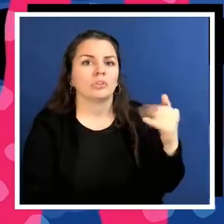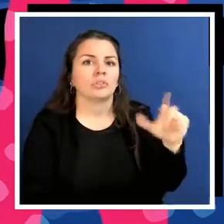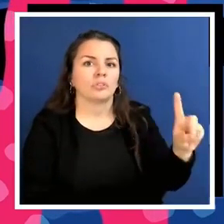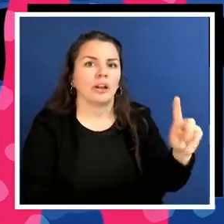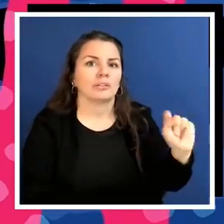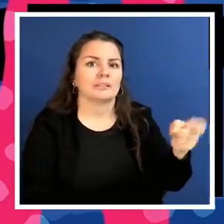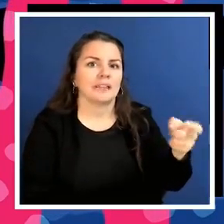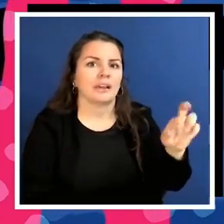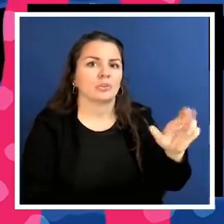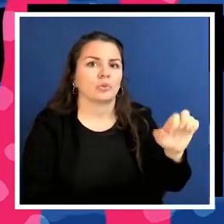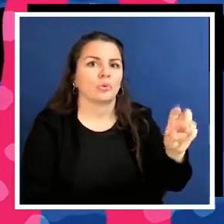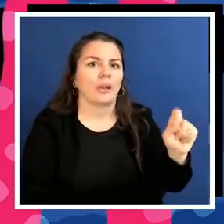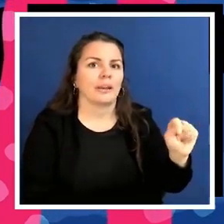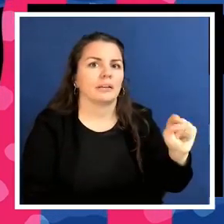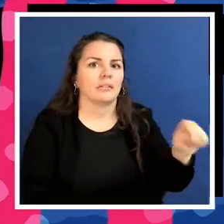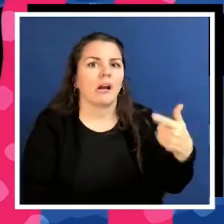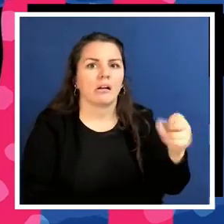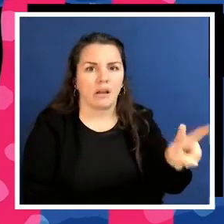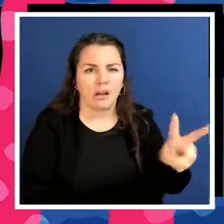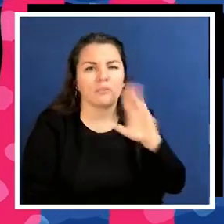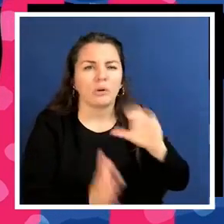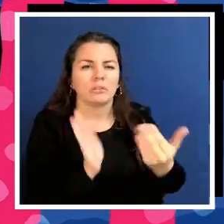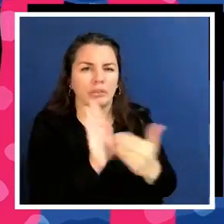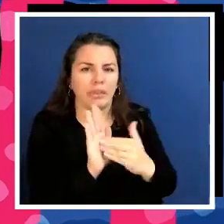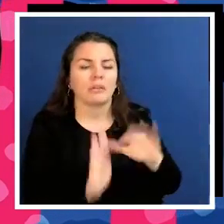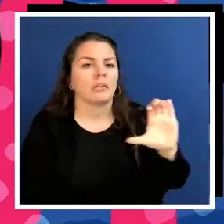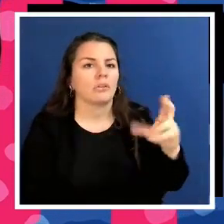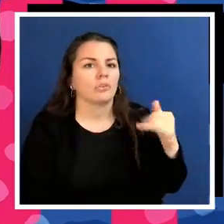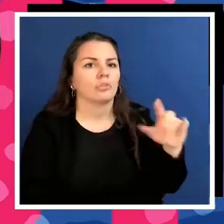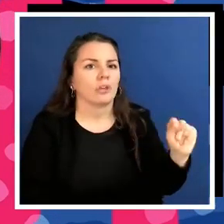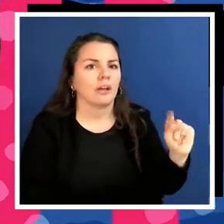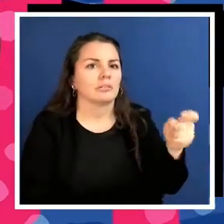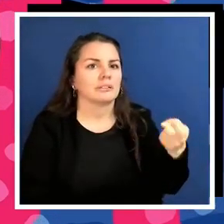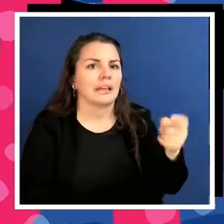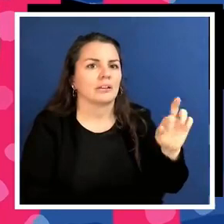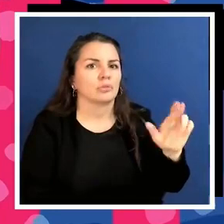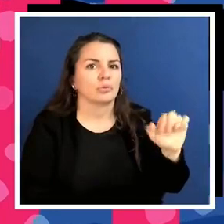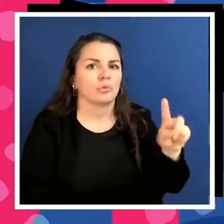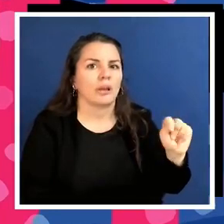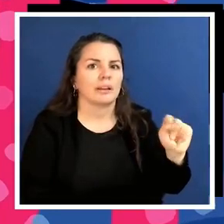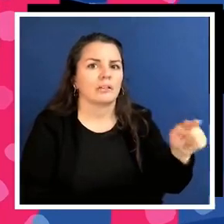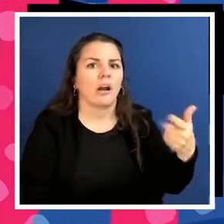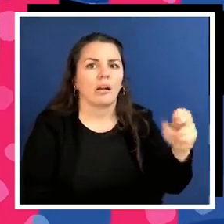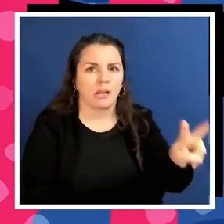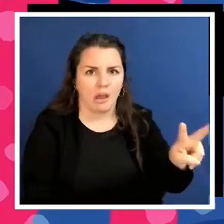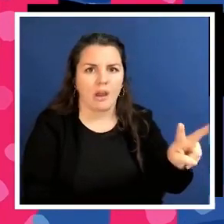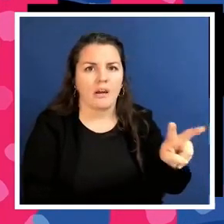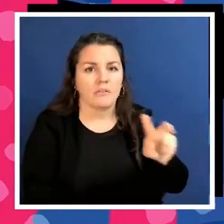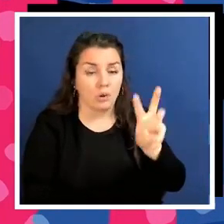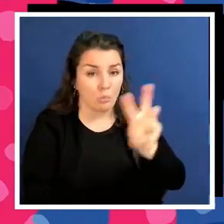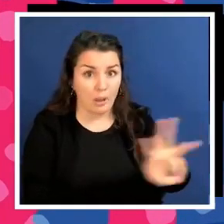CHECK, THEY DO HAVE TO TAKE ACTION. THEY NEED TO VISIT